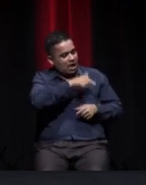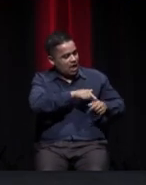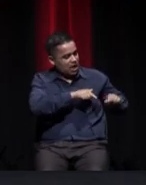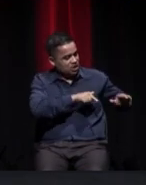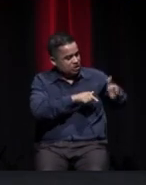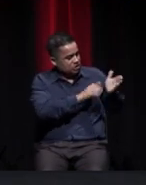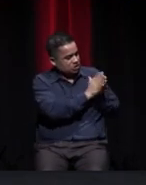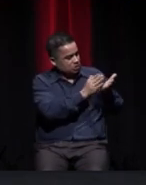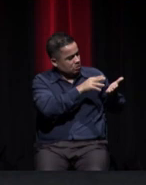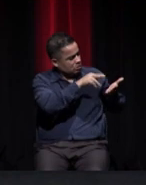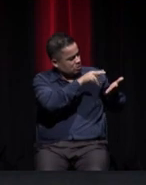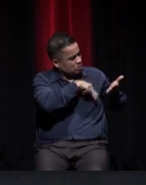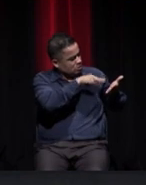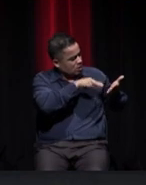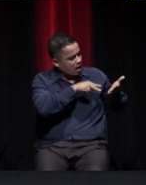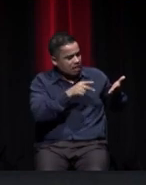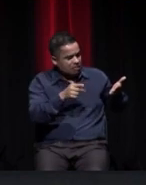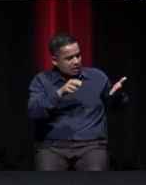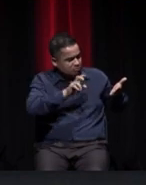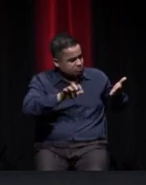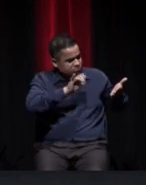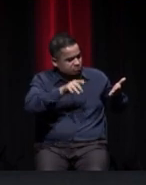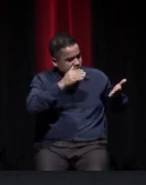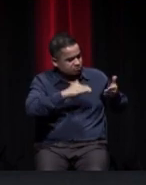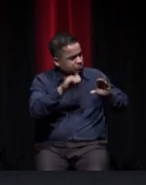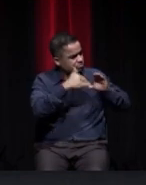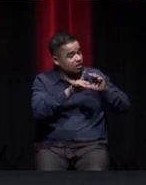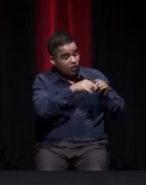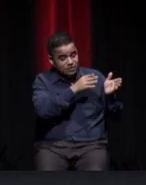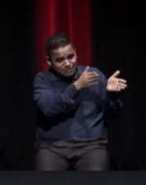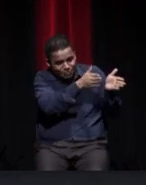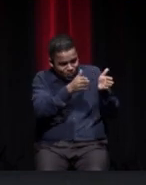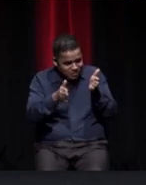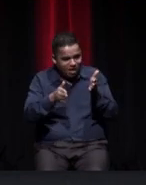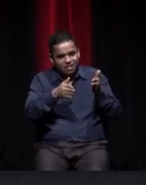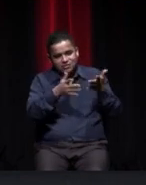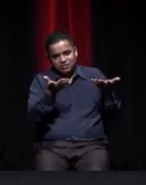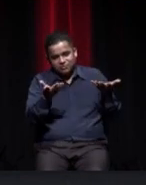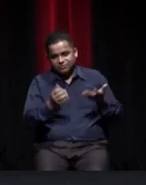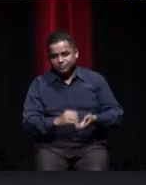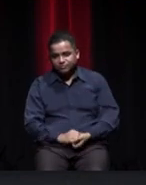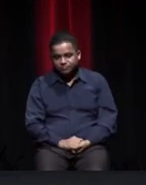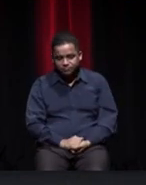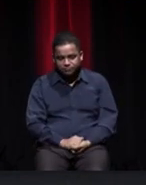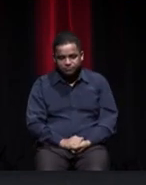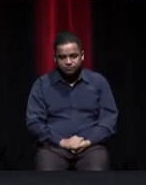So, this political process of binarization,